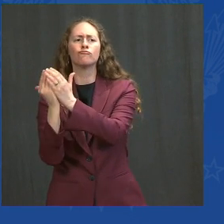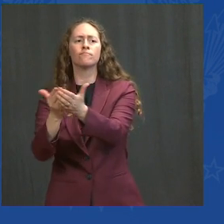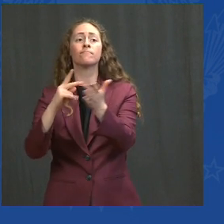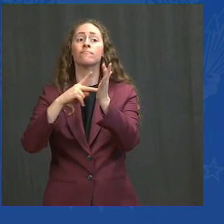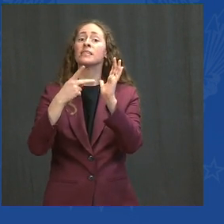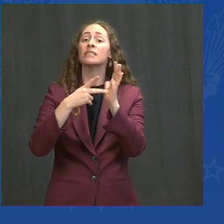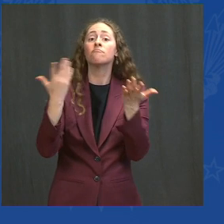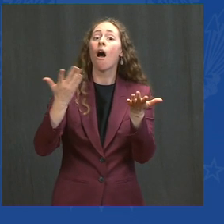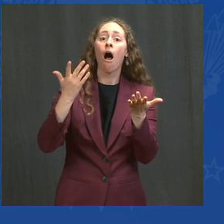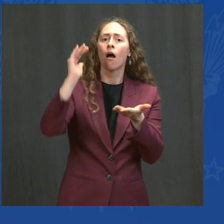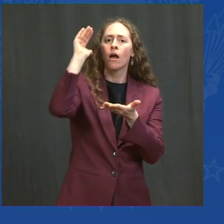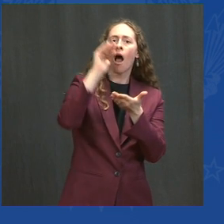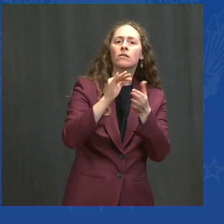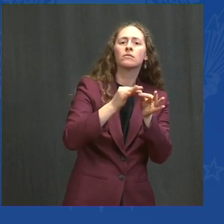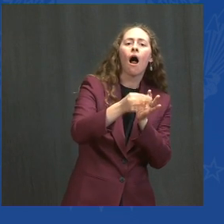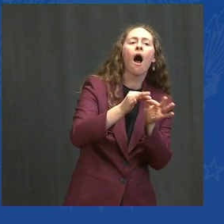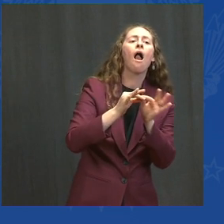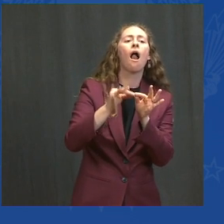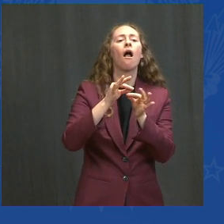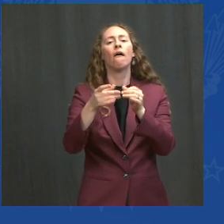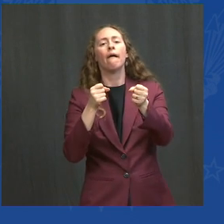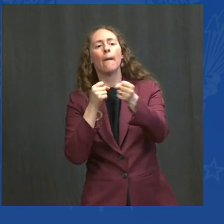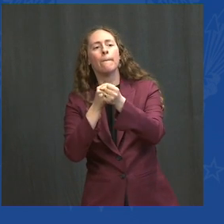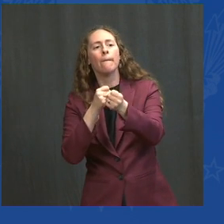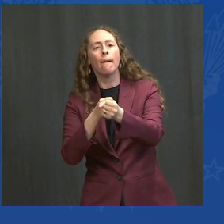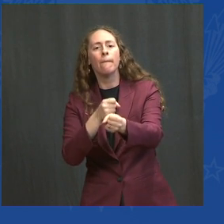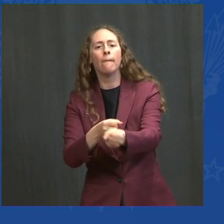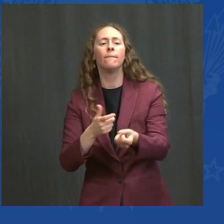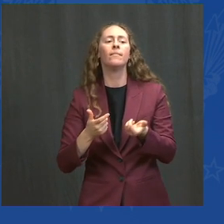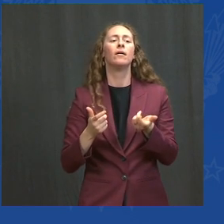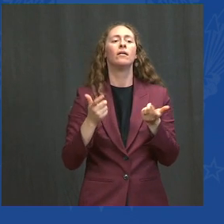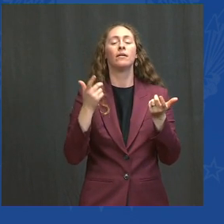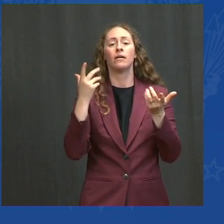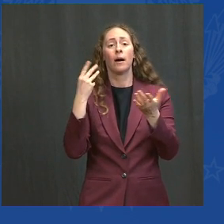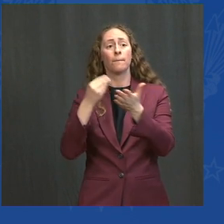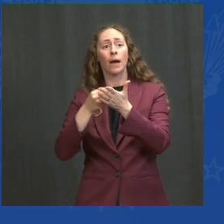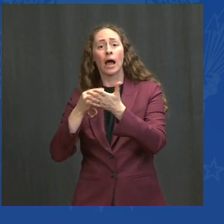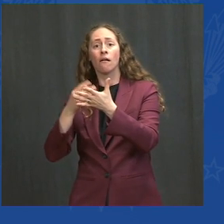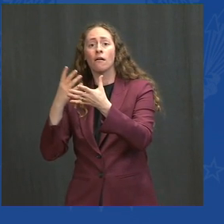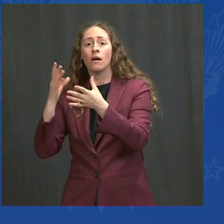from families and from businesses. There's no good reason why that zero --